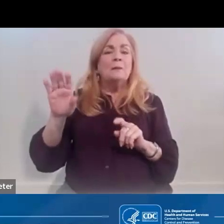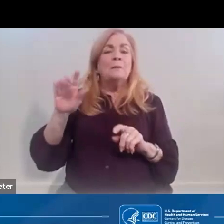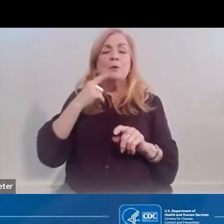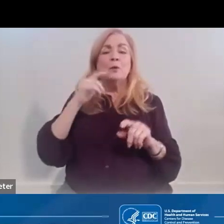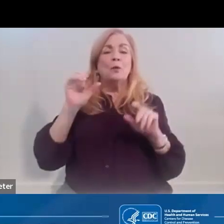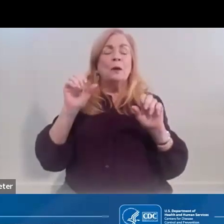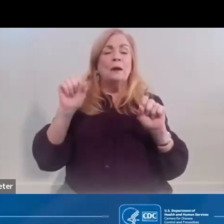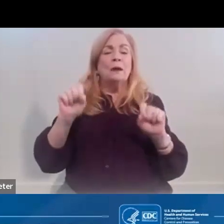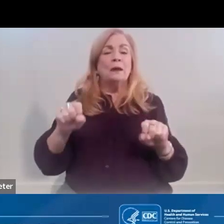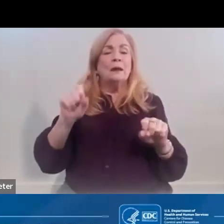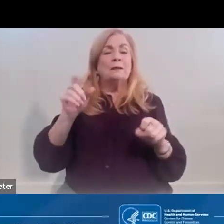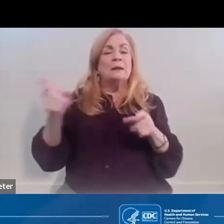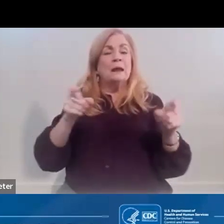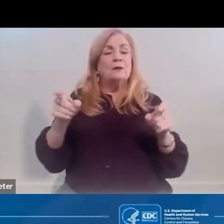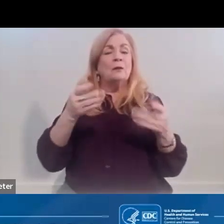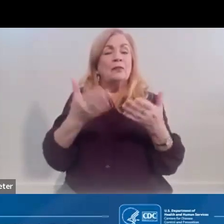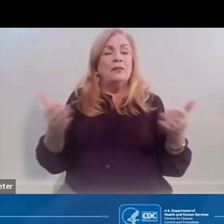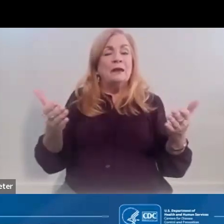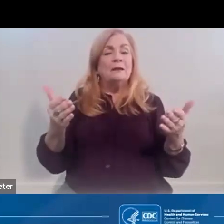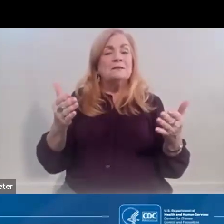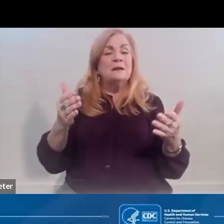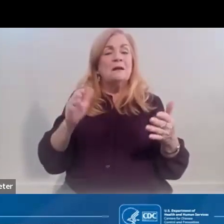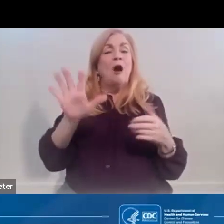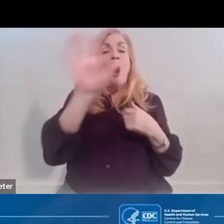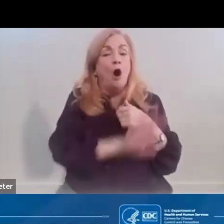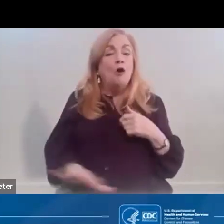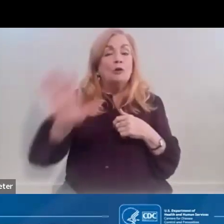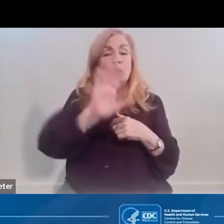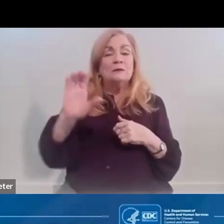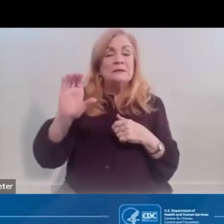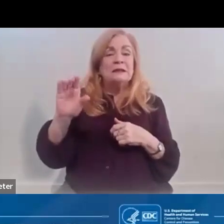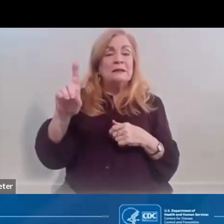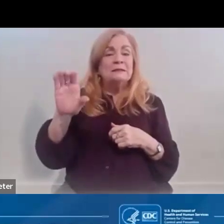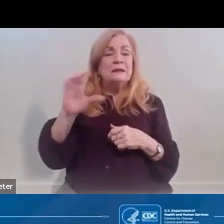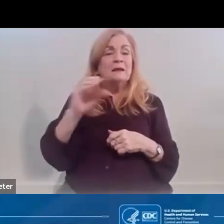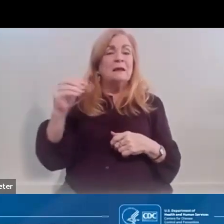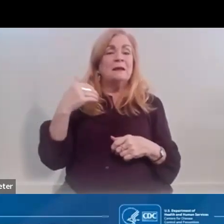for the different public health priorities? Because I think that is, having a responsible person who has that kind